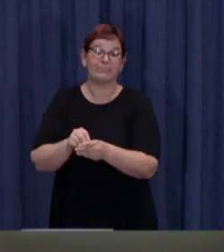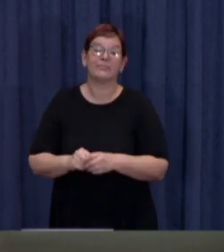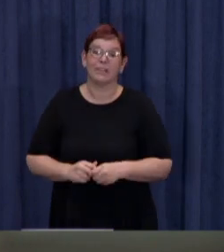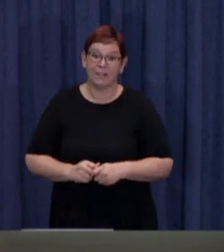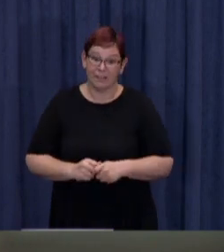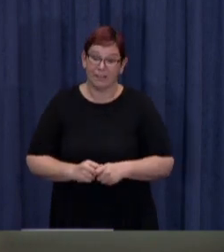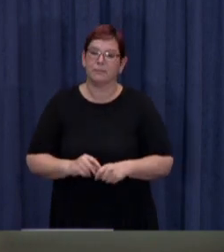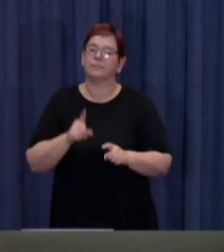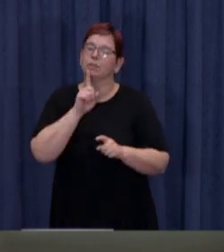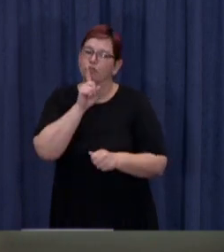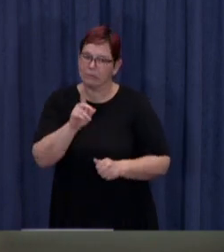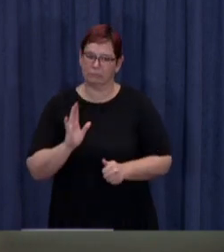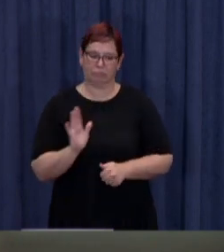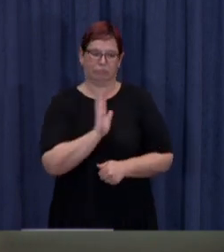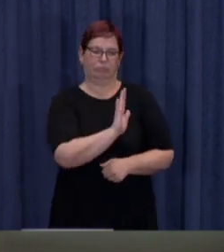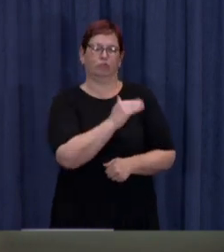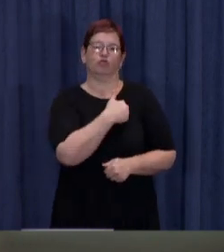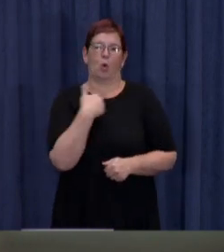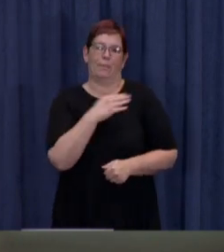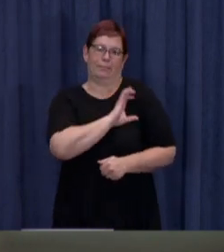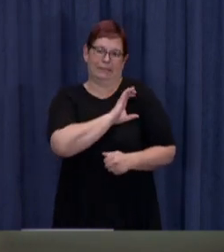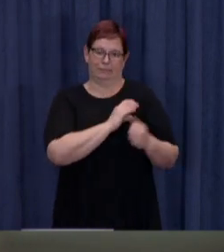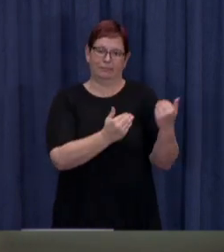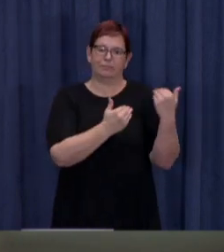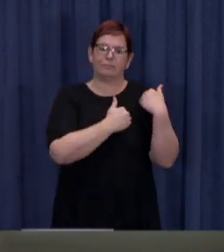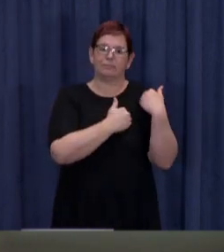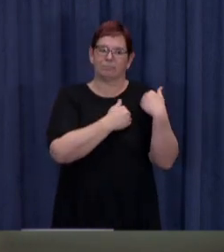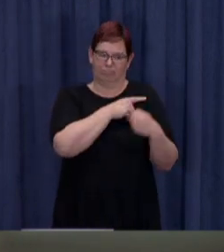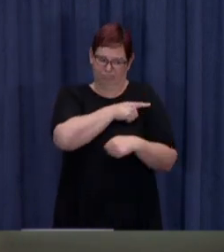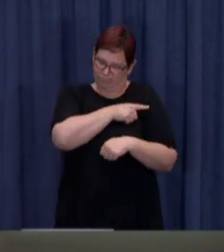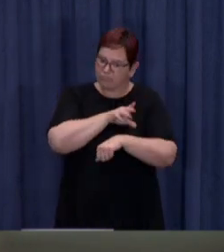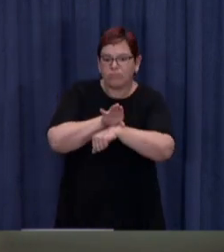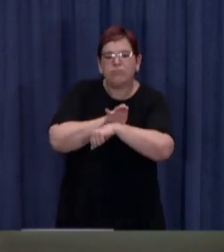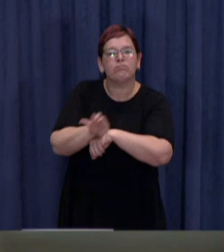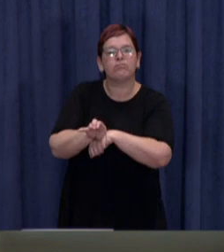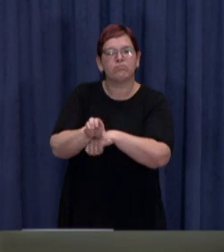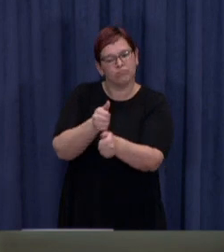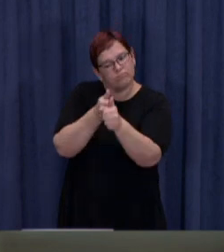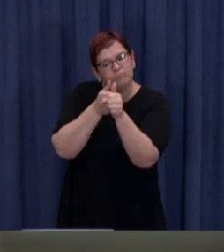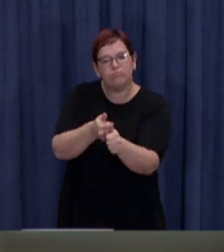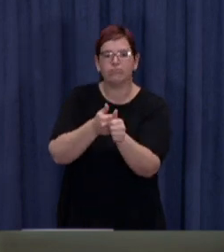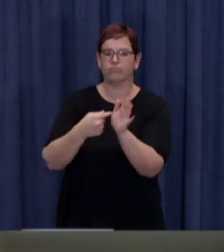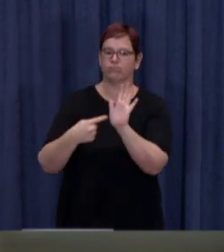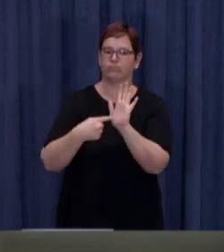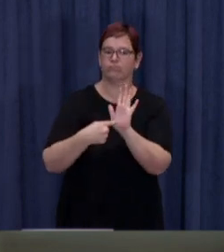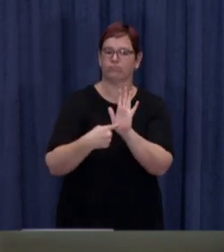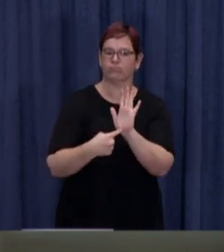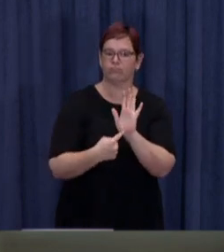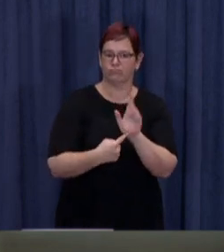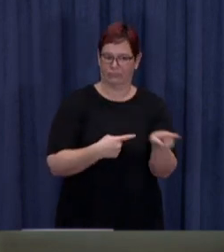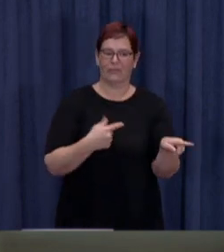as they unfold the list coming from the Province tomorrow and any orders that are issued today with the exception of those